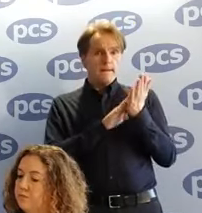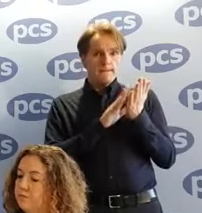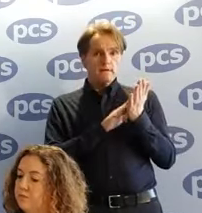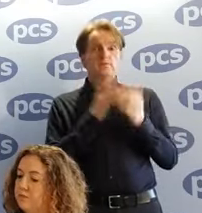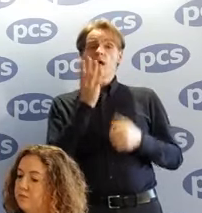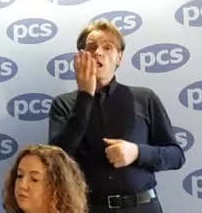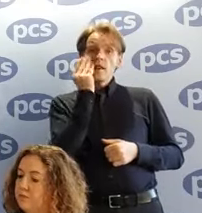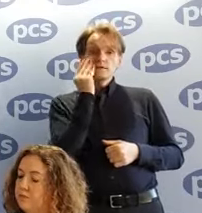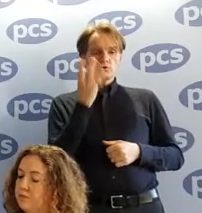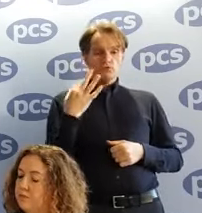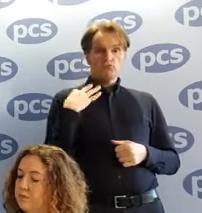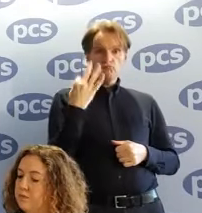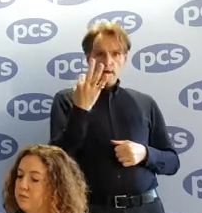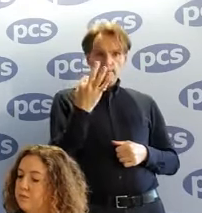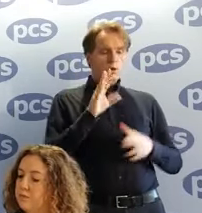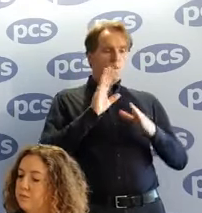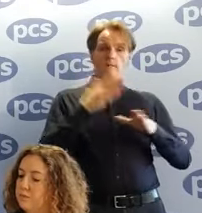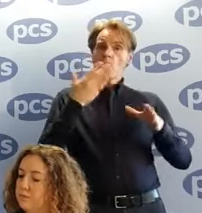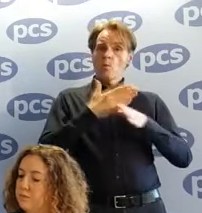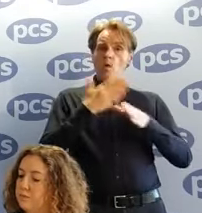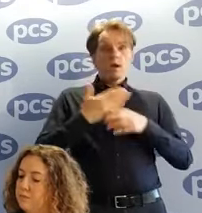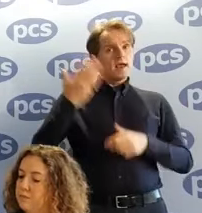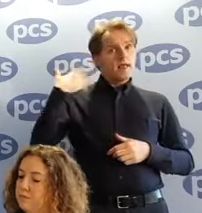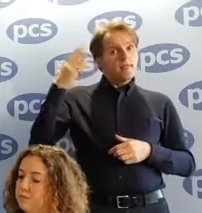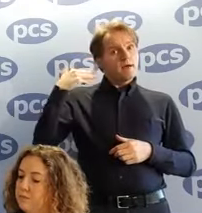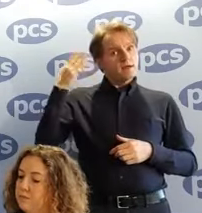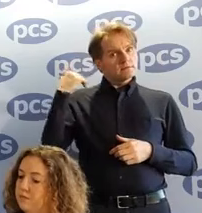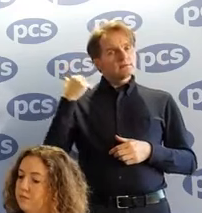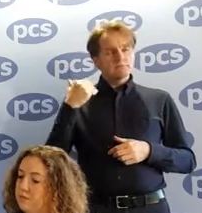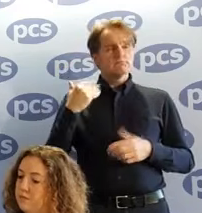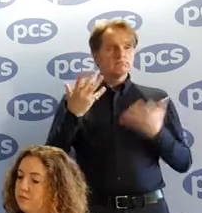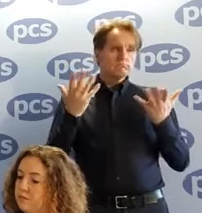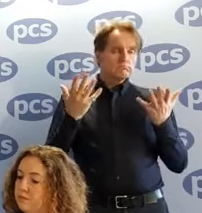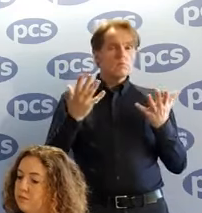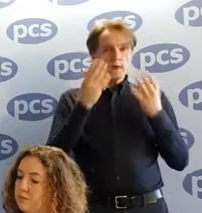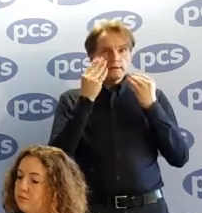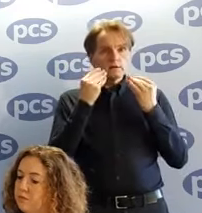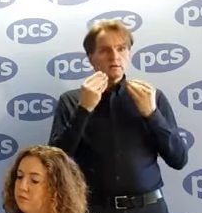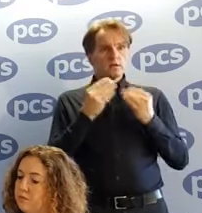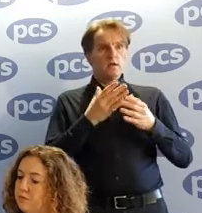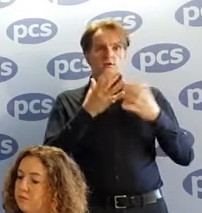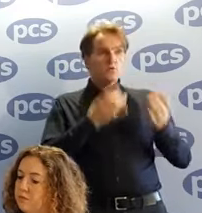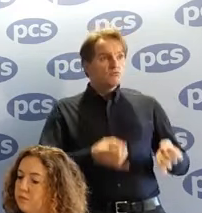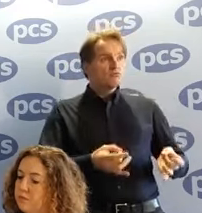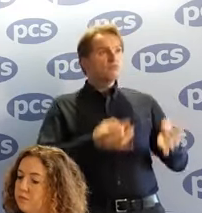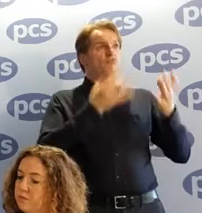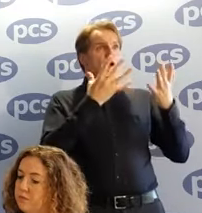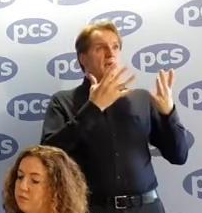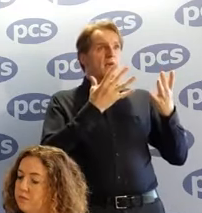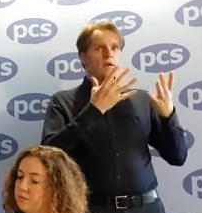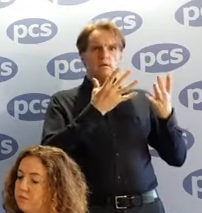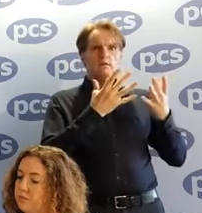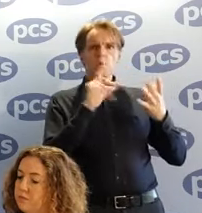taken in the past and how we can make sure it's more effective because of course the point of any action isn't a protest it's to put enough pressure on